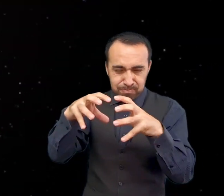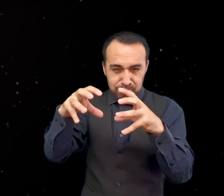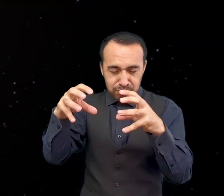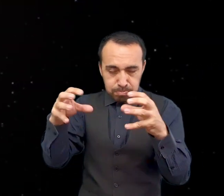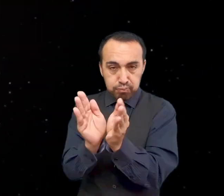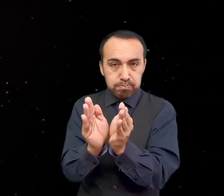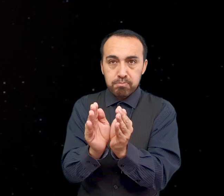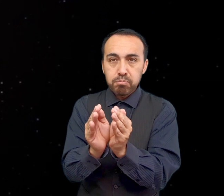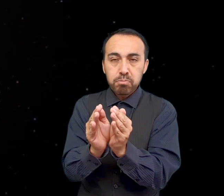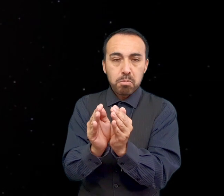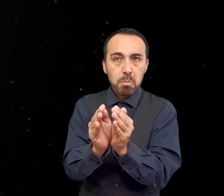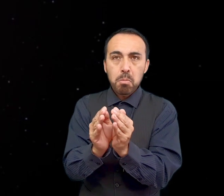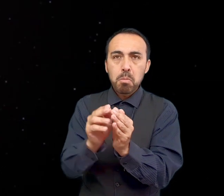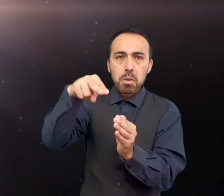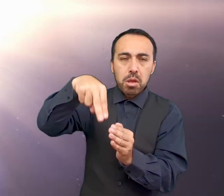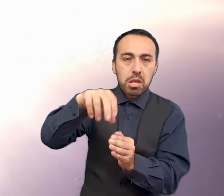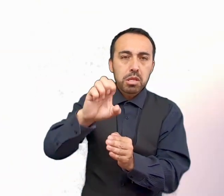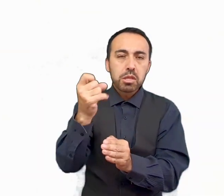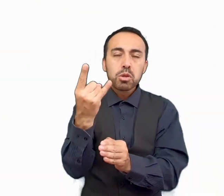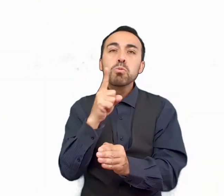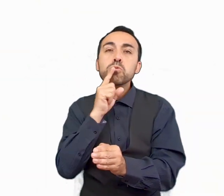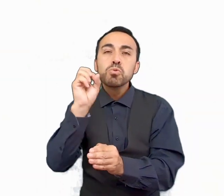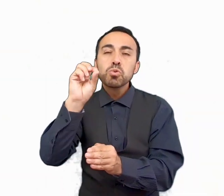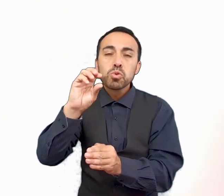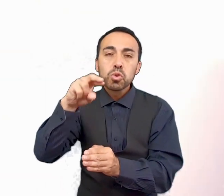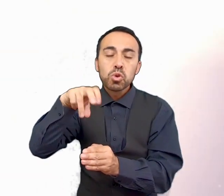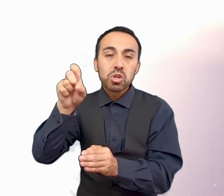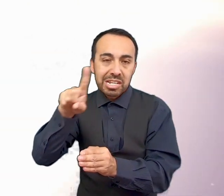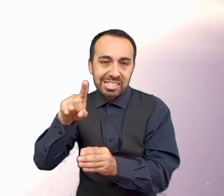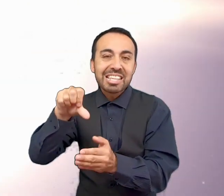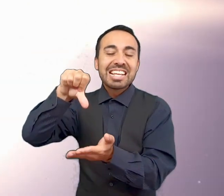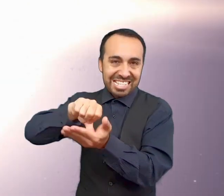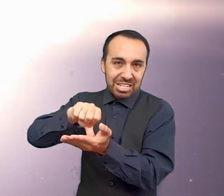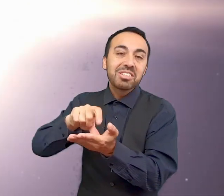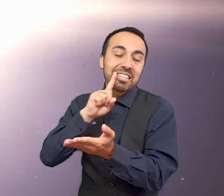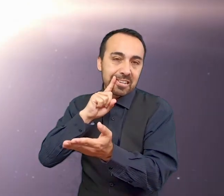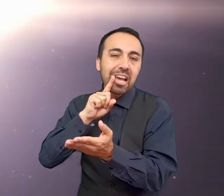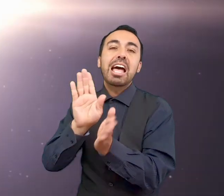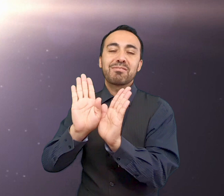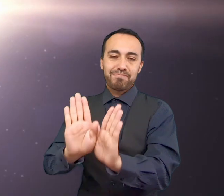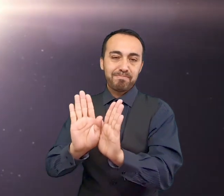These objects remain extremely bright for a few weeks, sometimes eclipsing